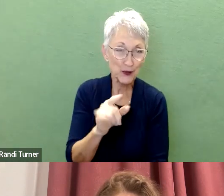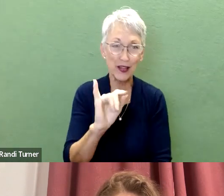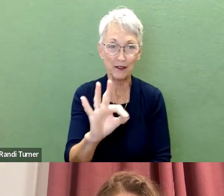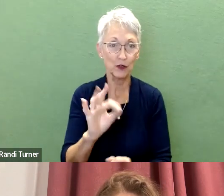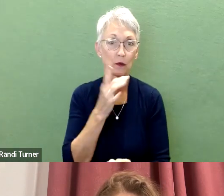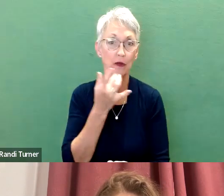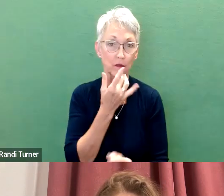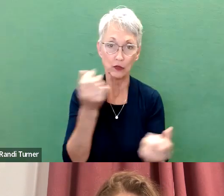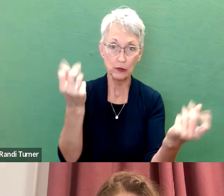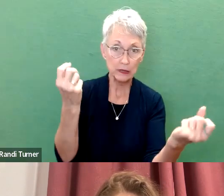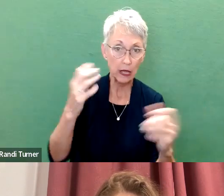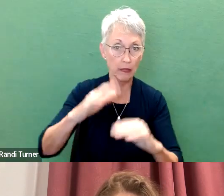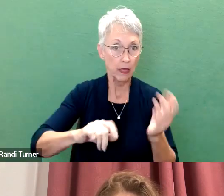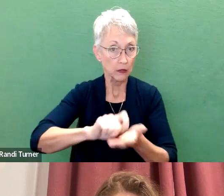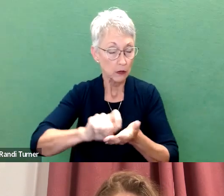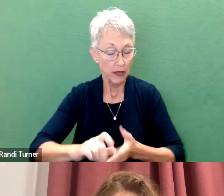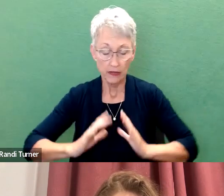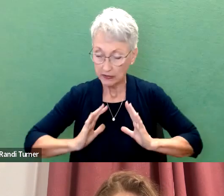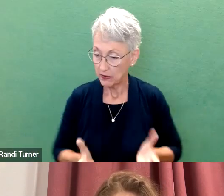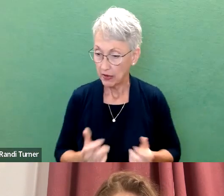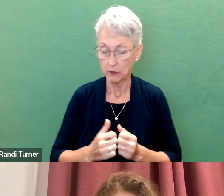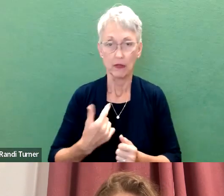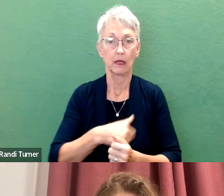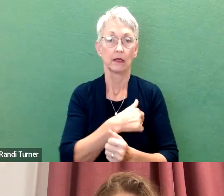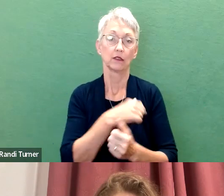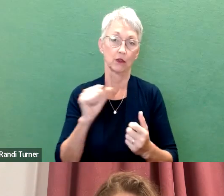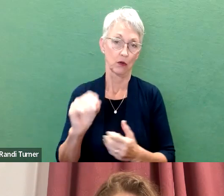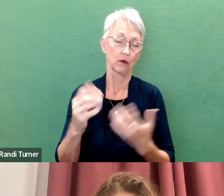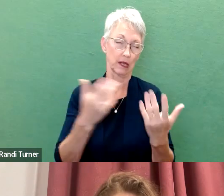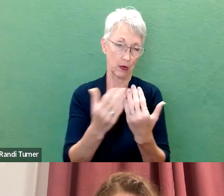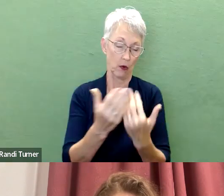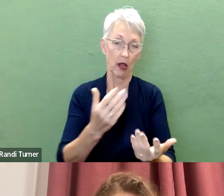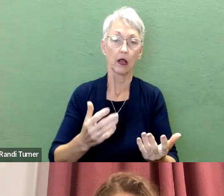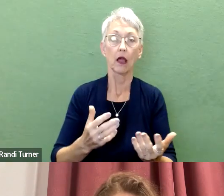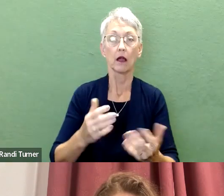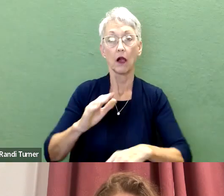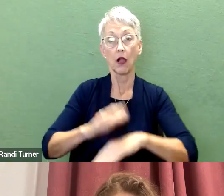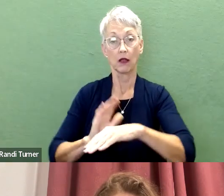in the morning during the day so please come and take the opportunity to